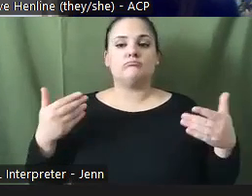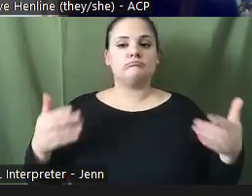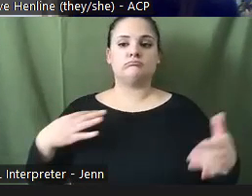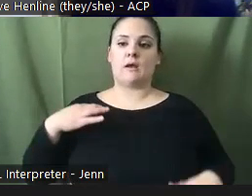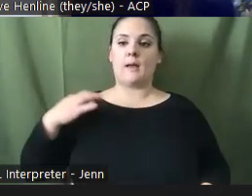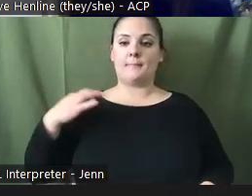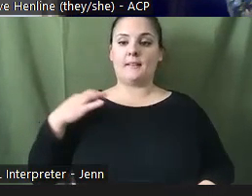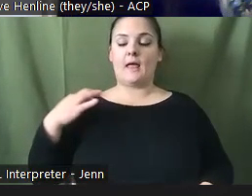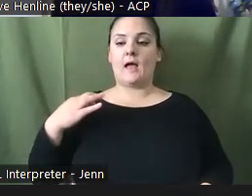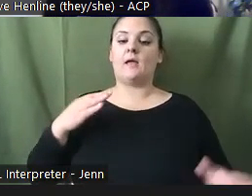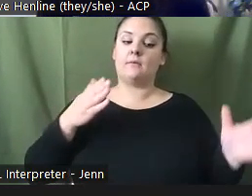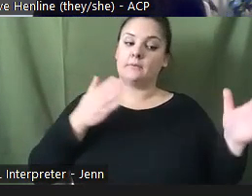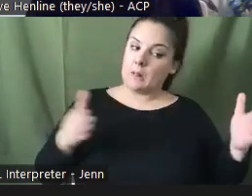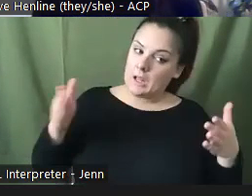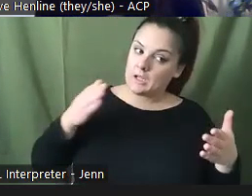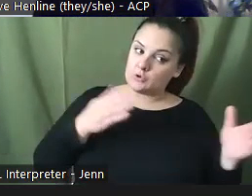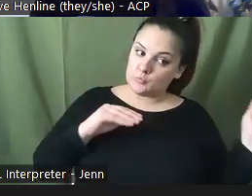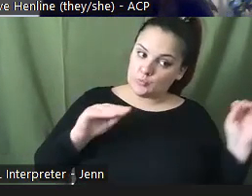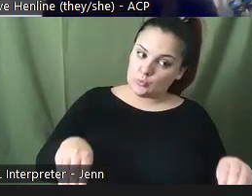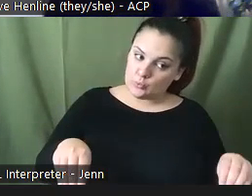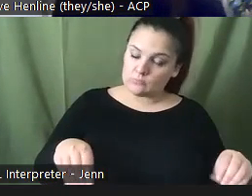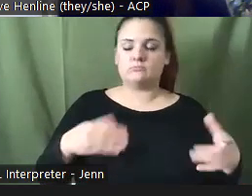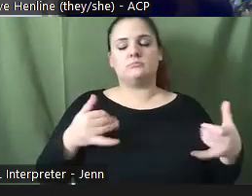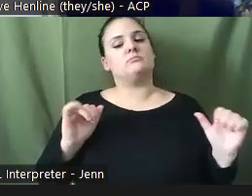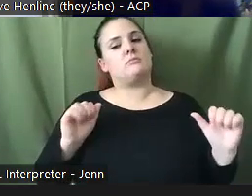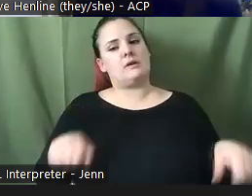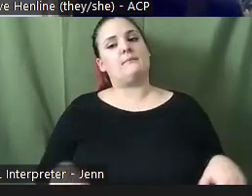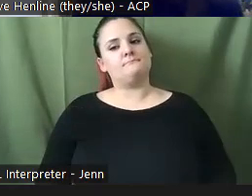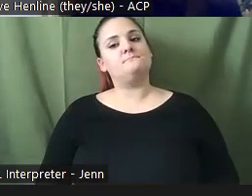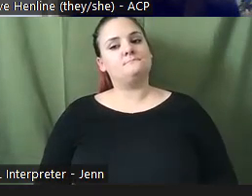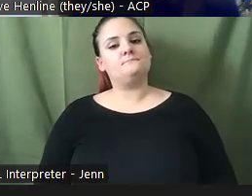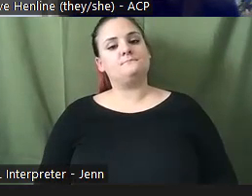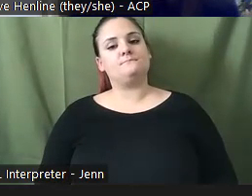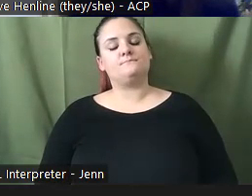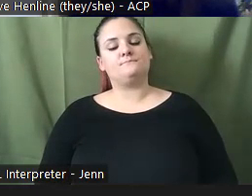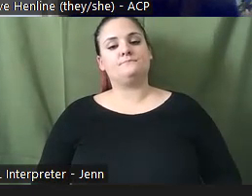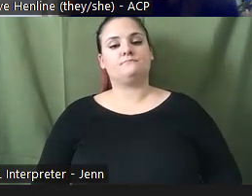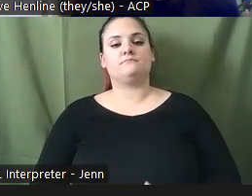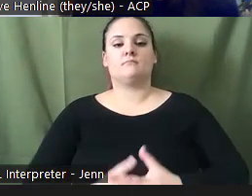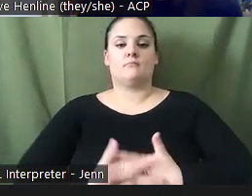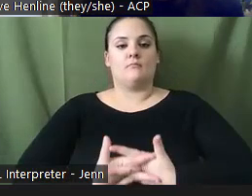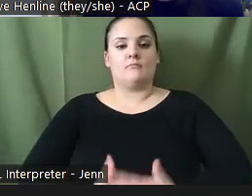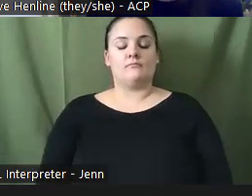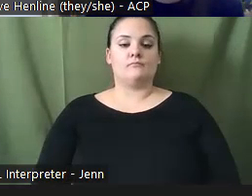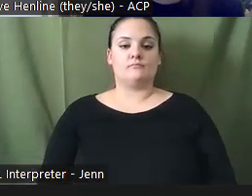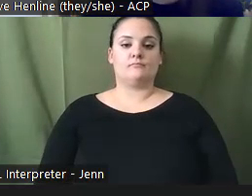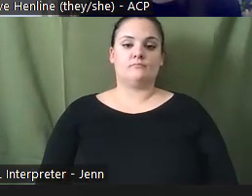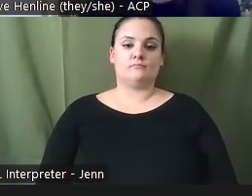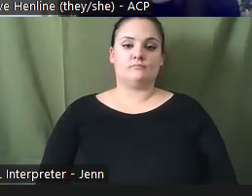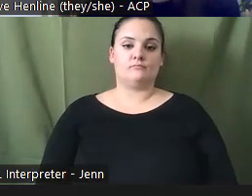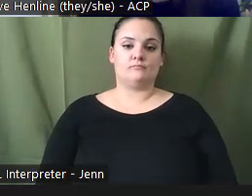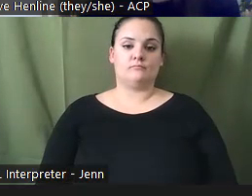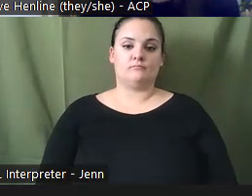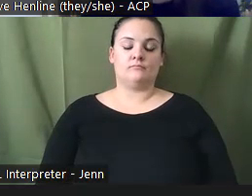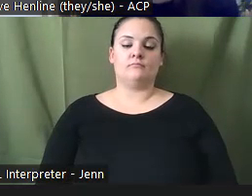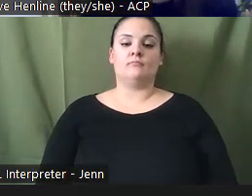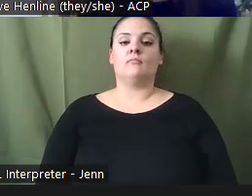intention to move in the future without a deadline. Nextly, a myth is a participant must